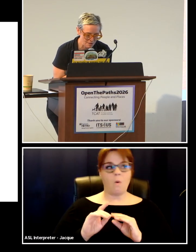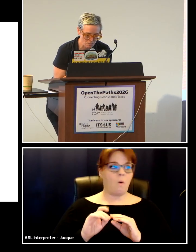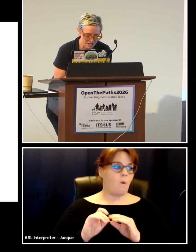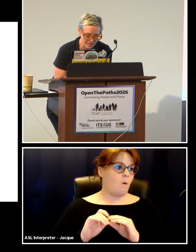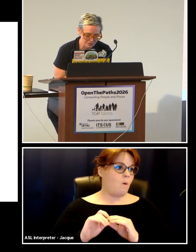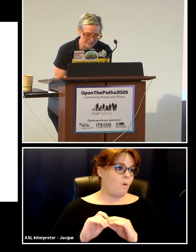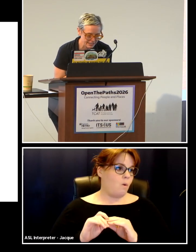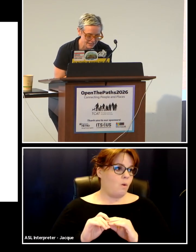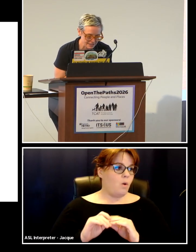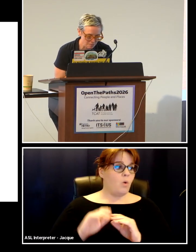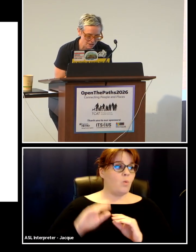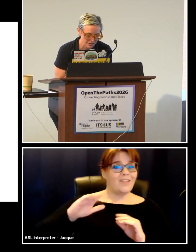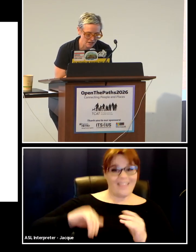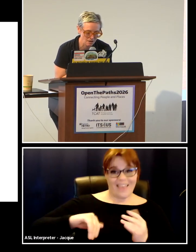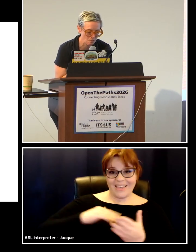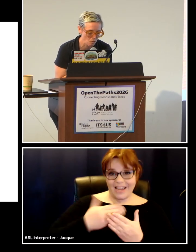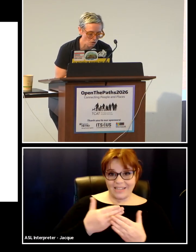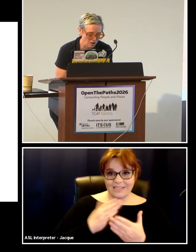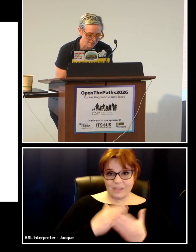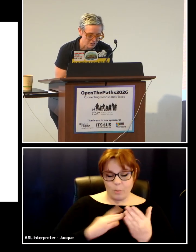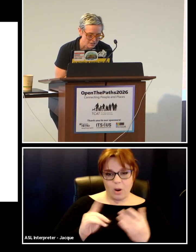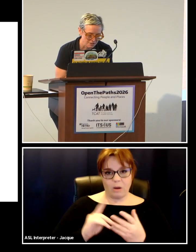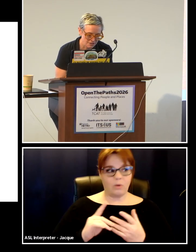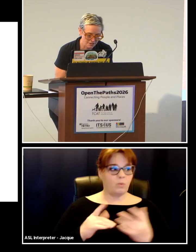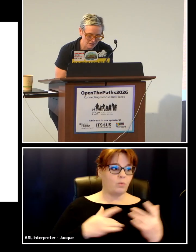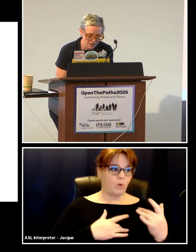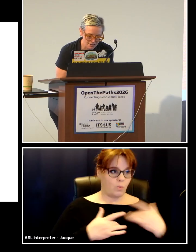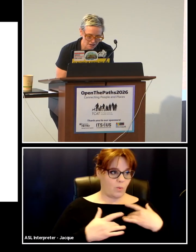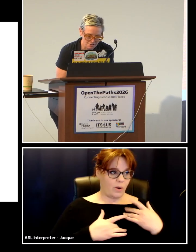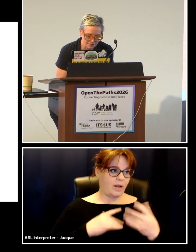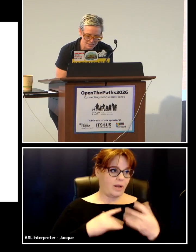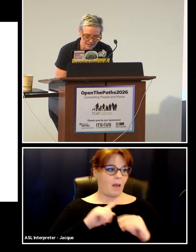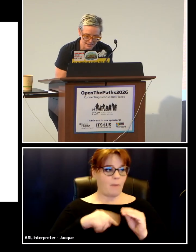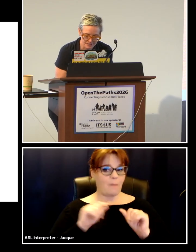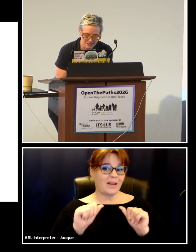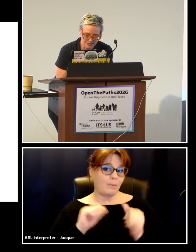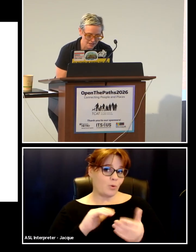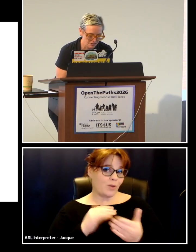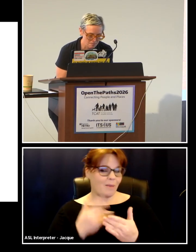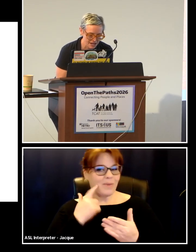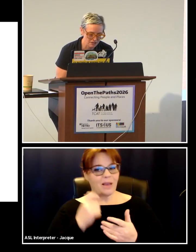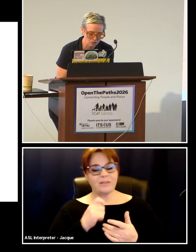about being able to get somewhere um more due to their uh non-driver status than their male,